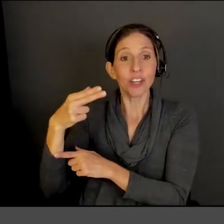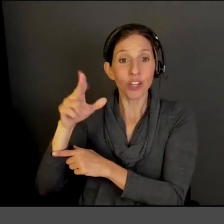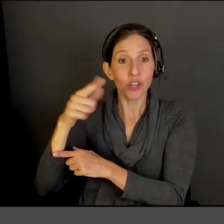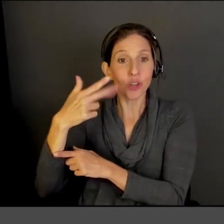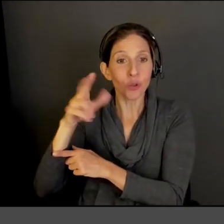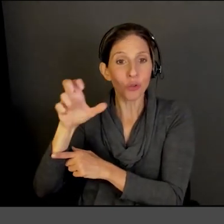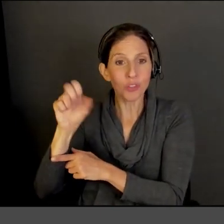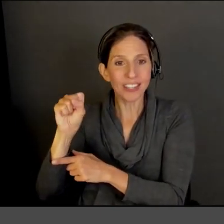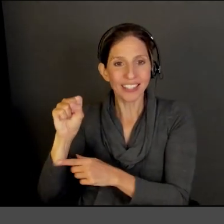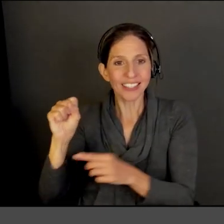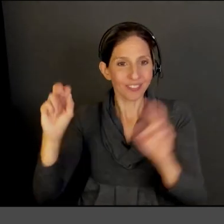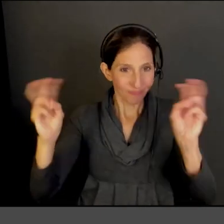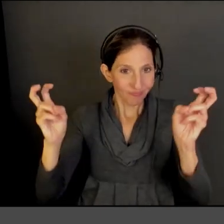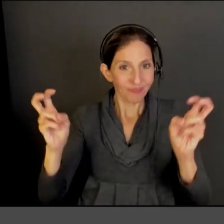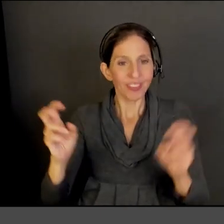AND AND THAT'S THAT THAT'S